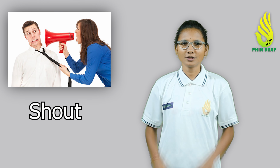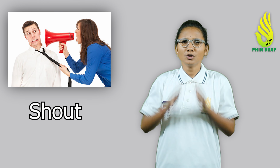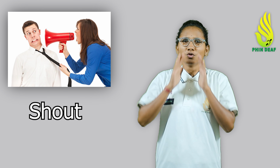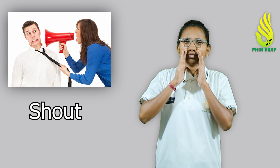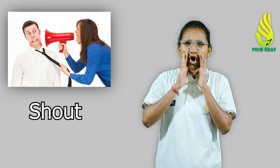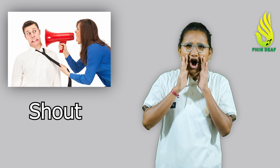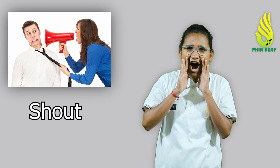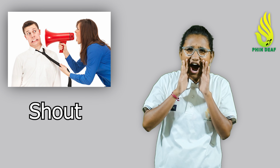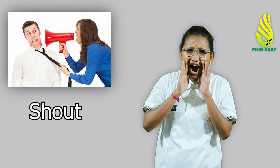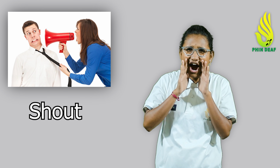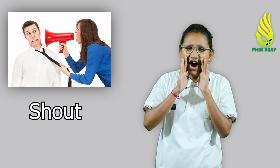Shout